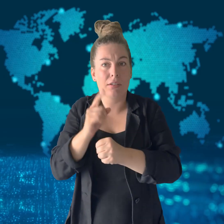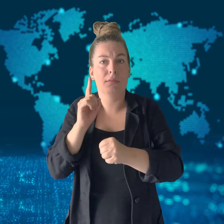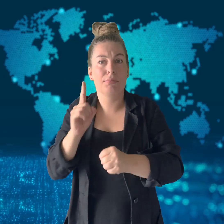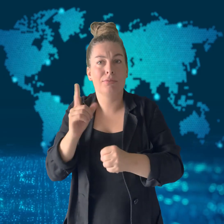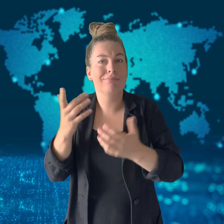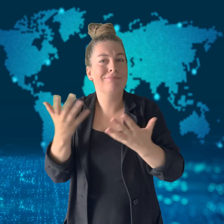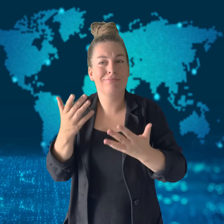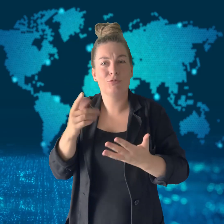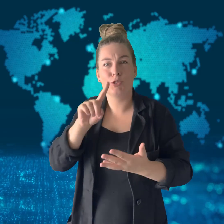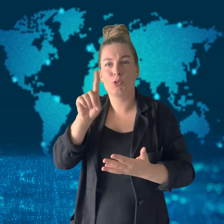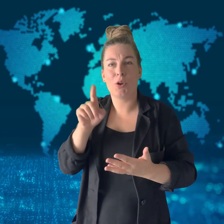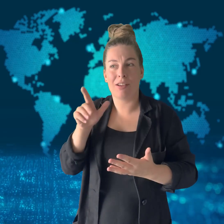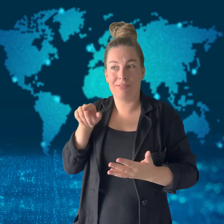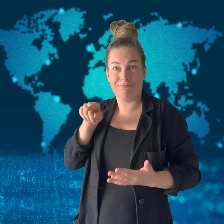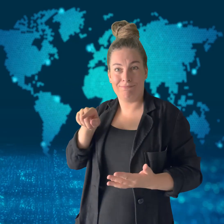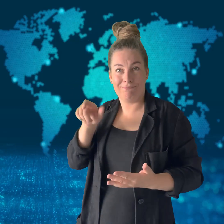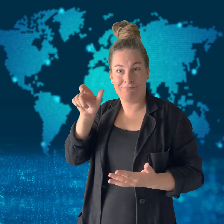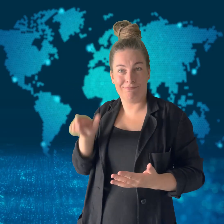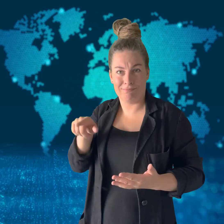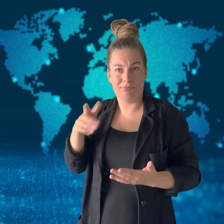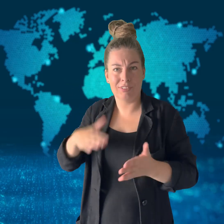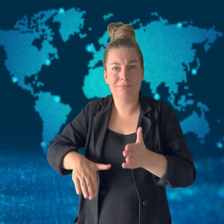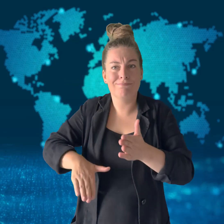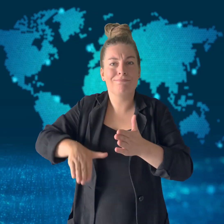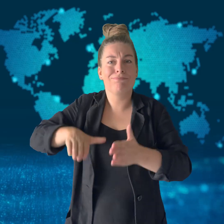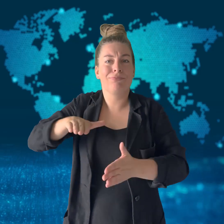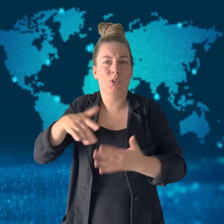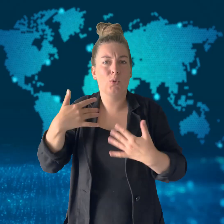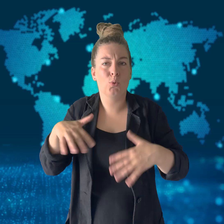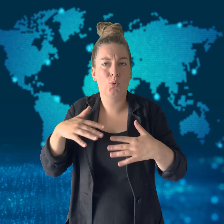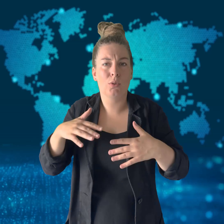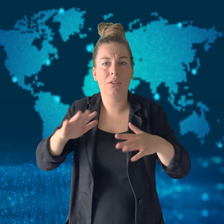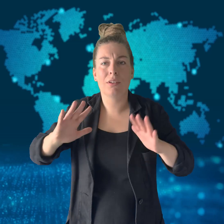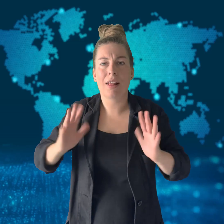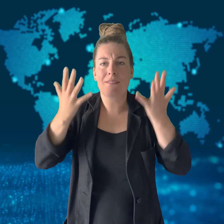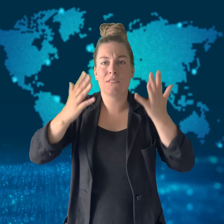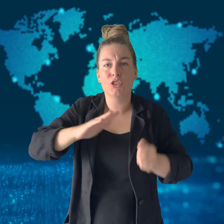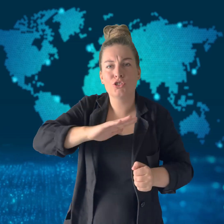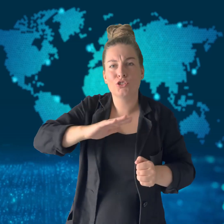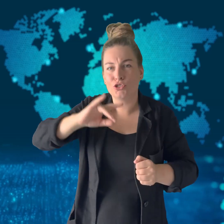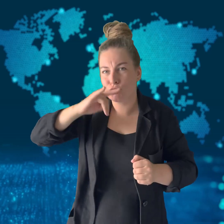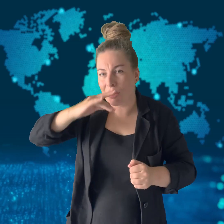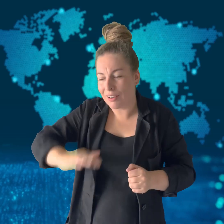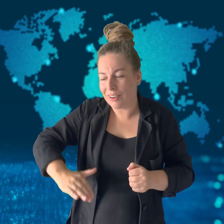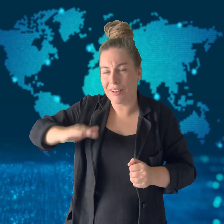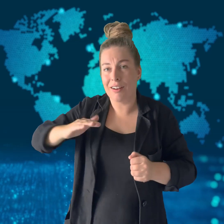at a university in Boston so that she could finish her studies.